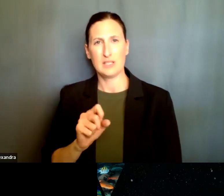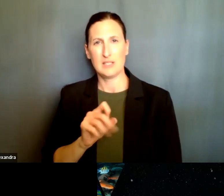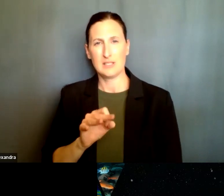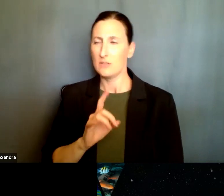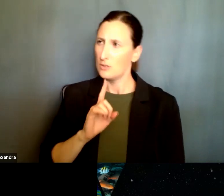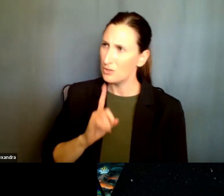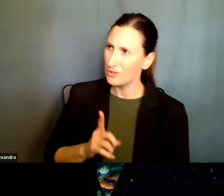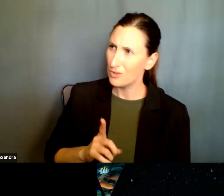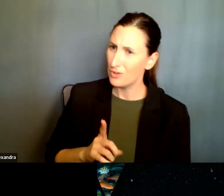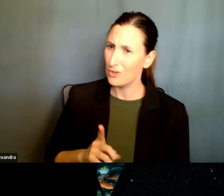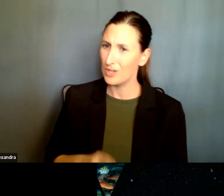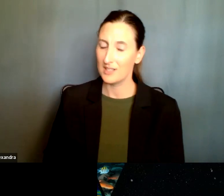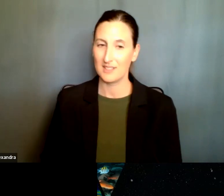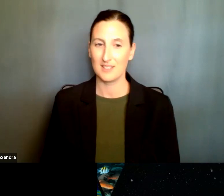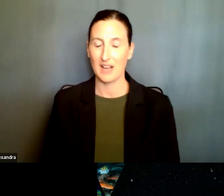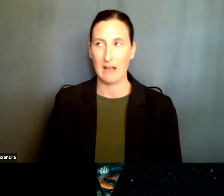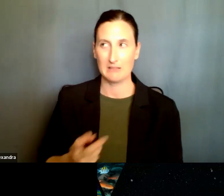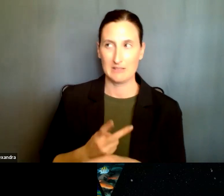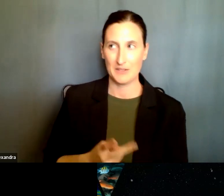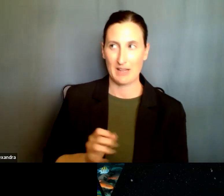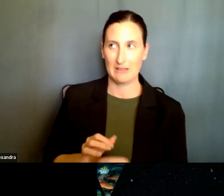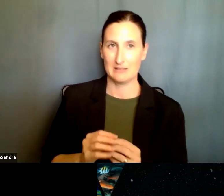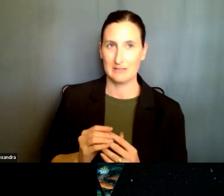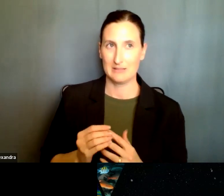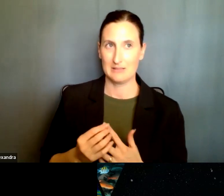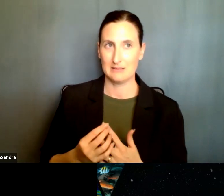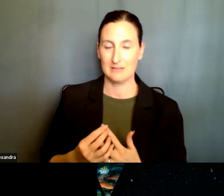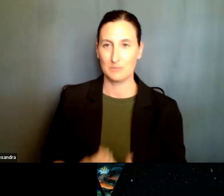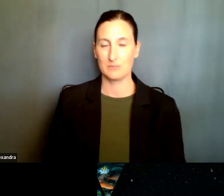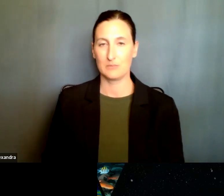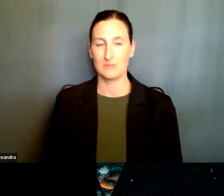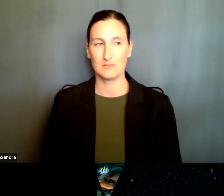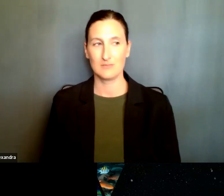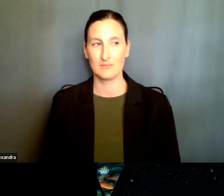[OVERLAPPING] Matthew Douglass: Research.gov.